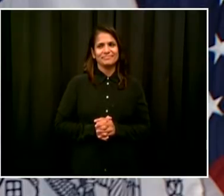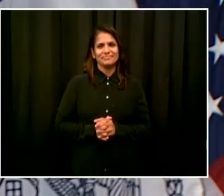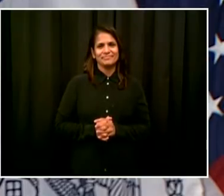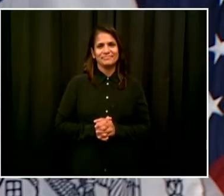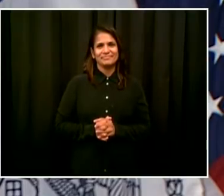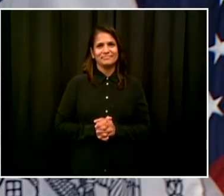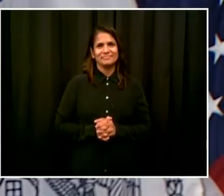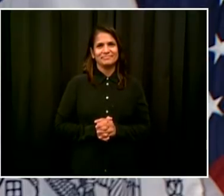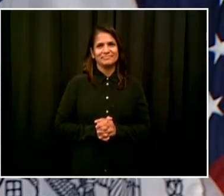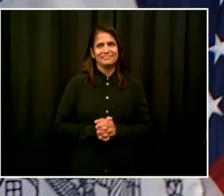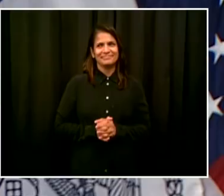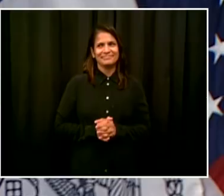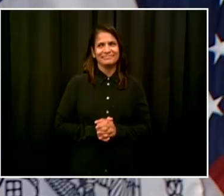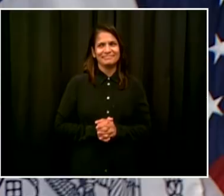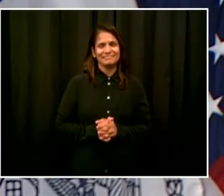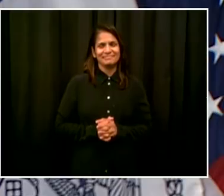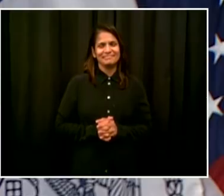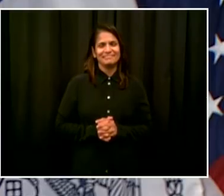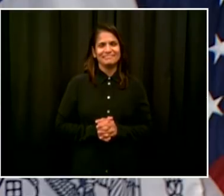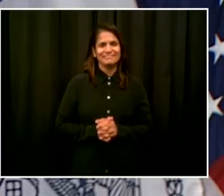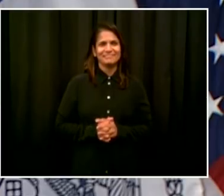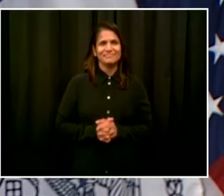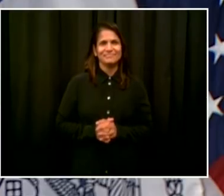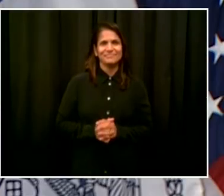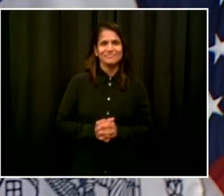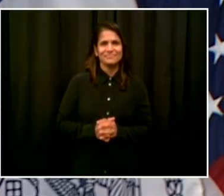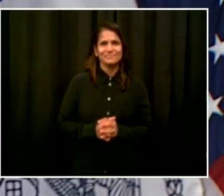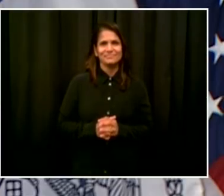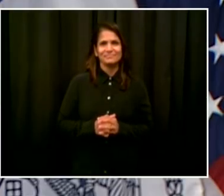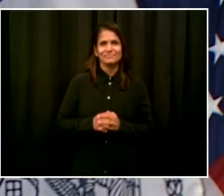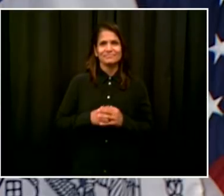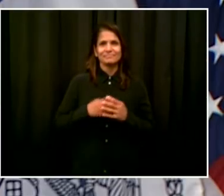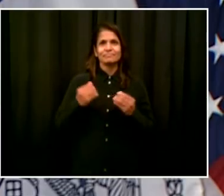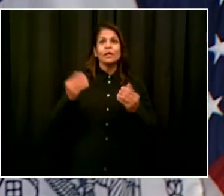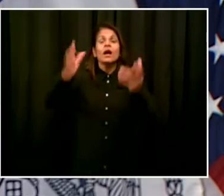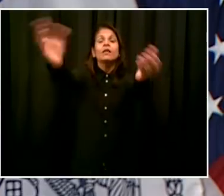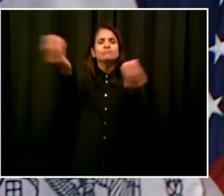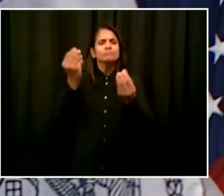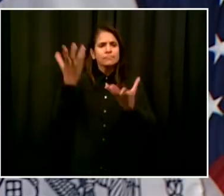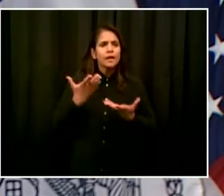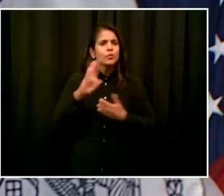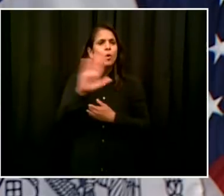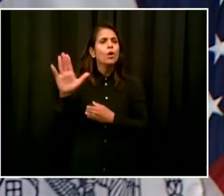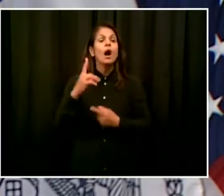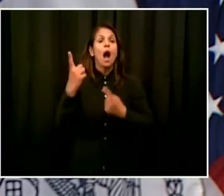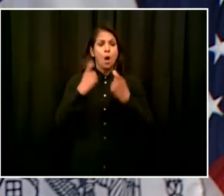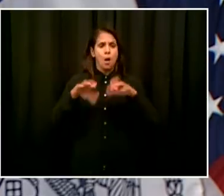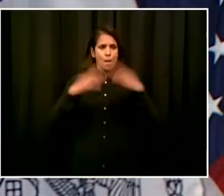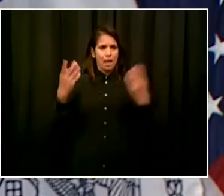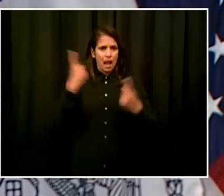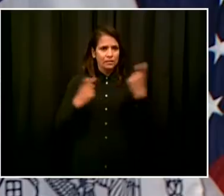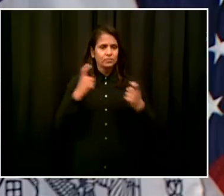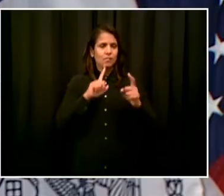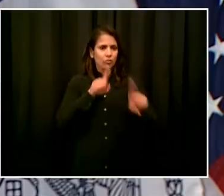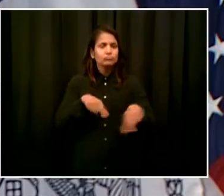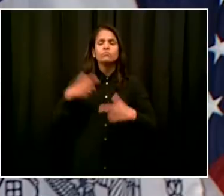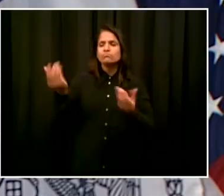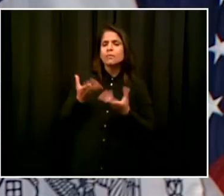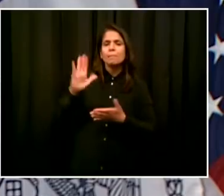S[ PEAKING FOREIGN LAGUNAGE WITH THAT, LET'S TURN TO OUR COLLEAGUES IN THE MEDIA. PLEASE LET ME